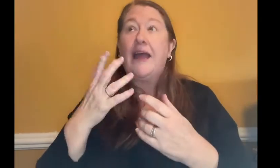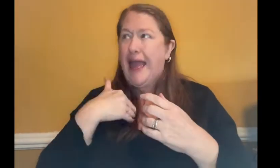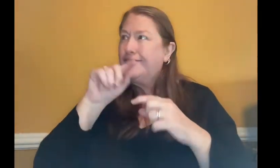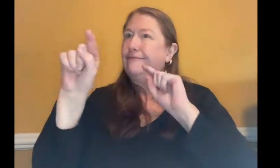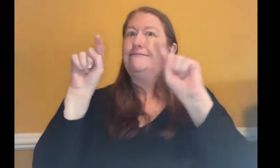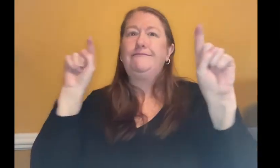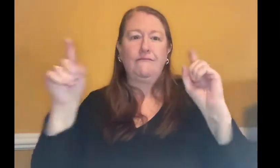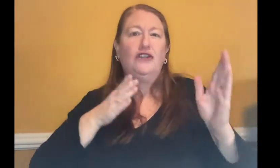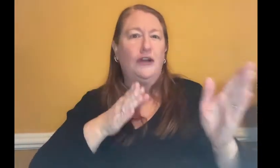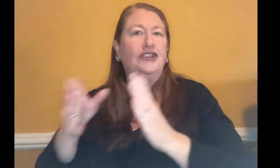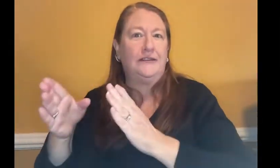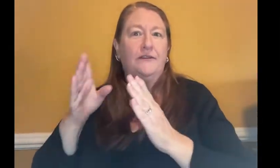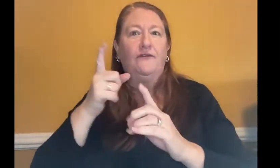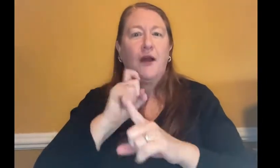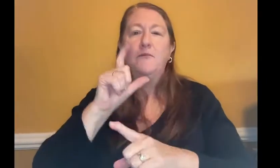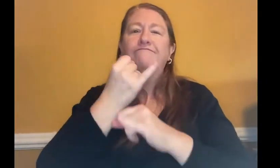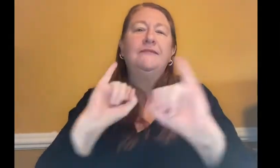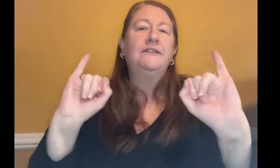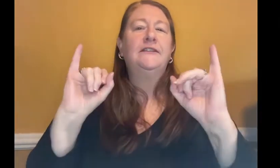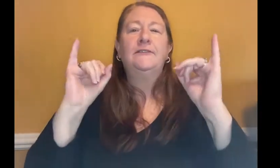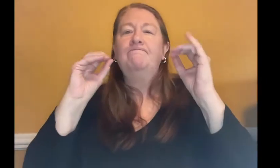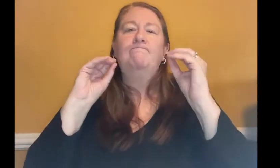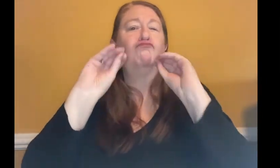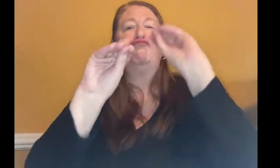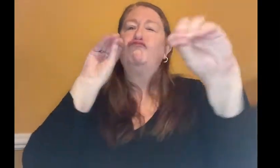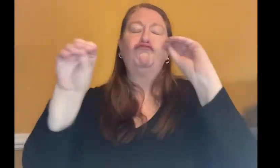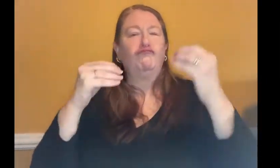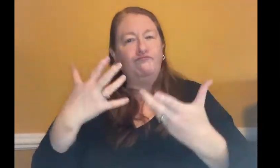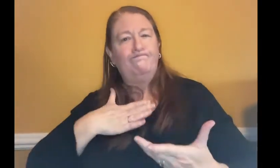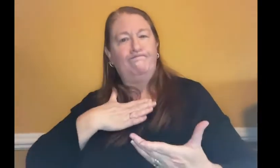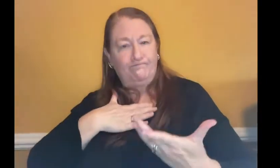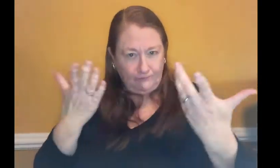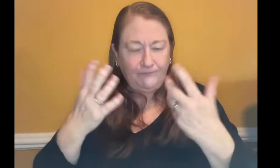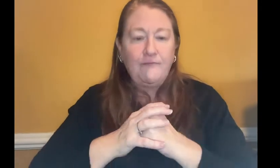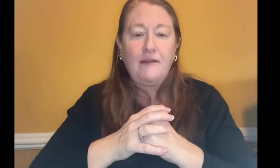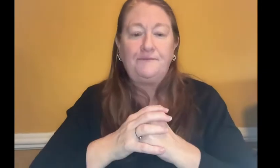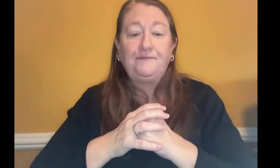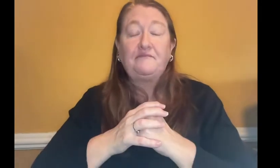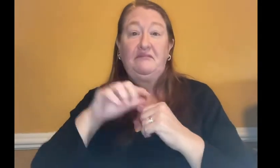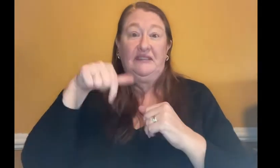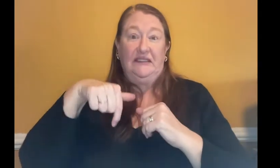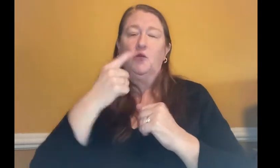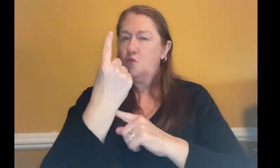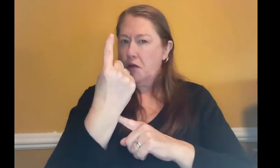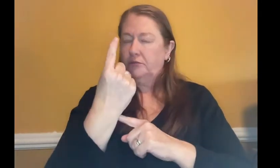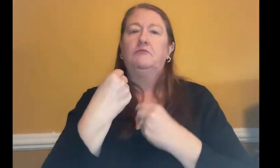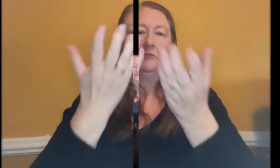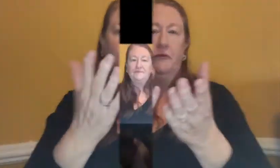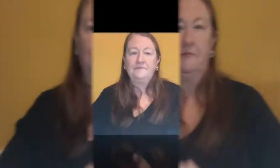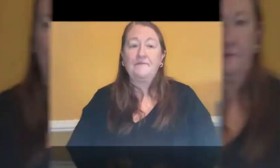Strategies by independent practitioners appear on videos and websites. Here is one.